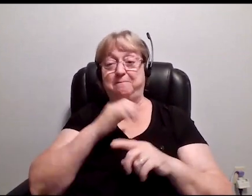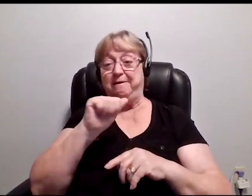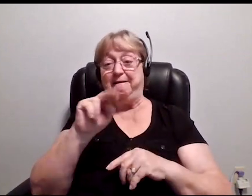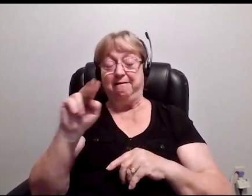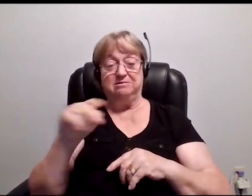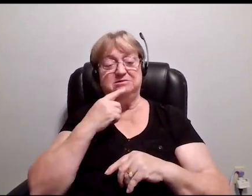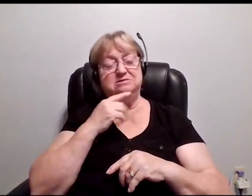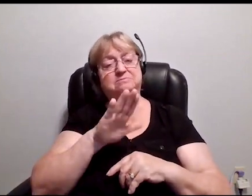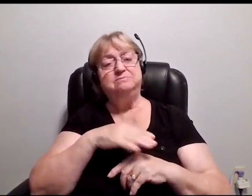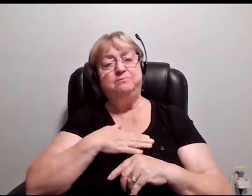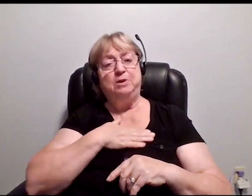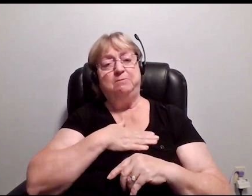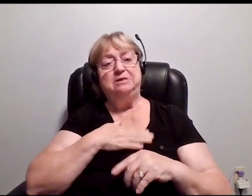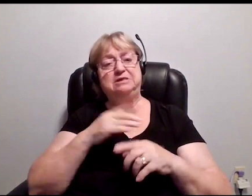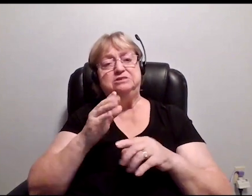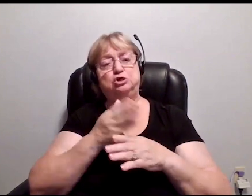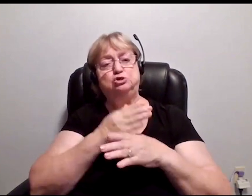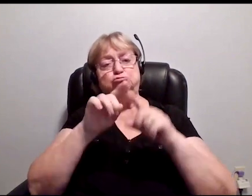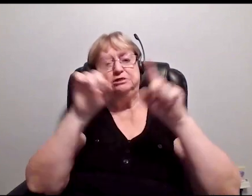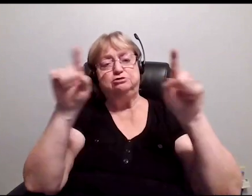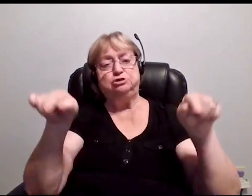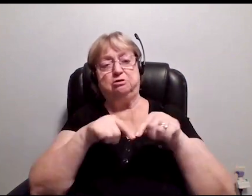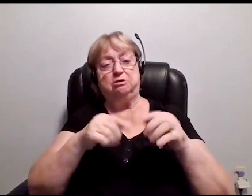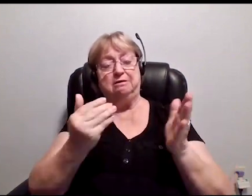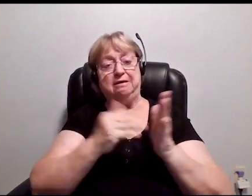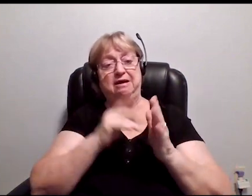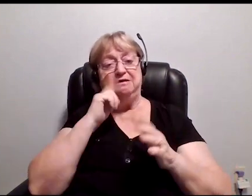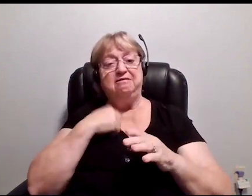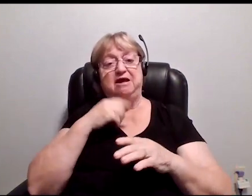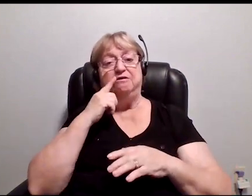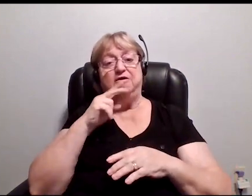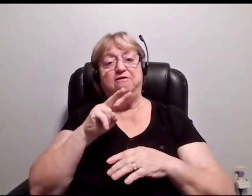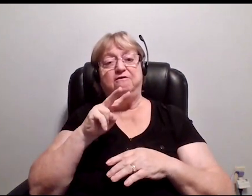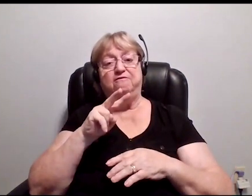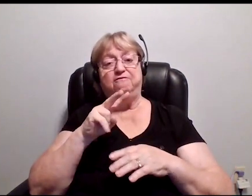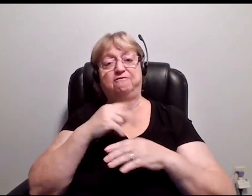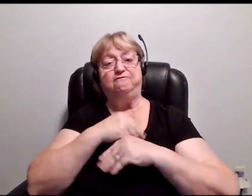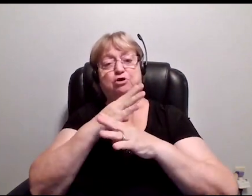"Could you, please, screen share again to show the virtual simulation slide briefly?" I was hoping to take a screenshot.